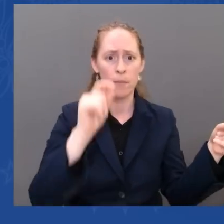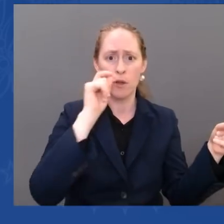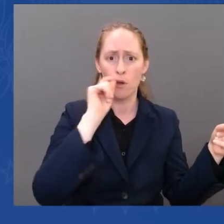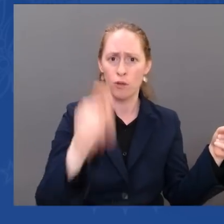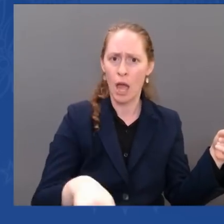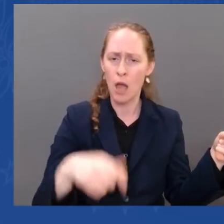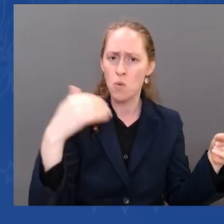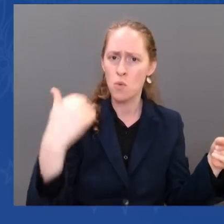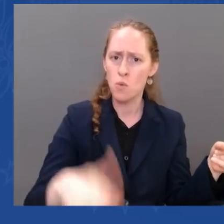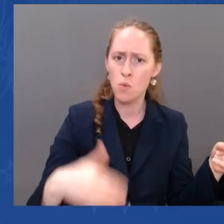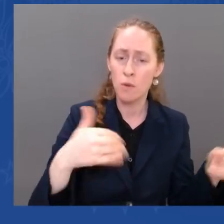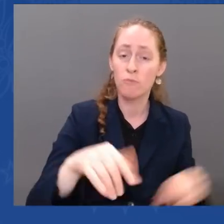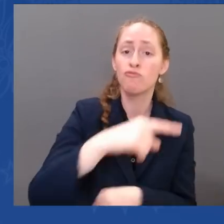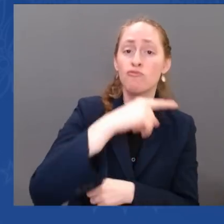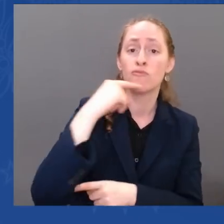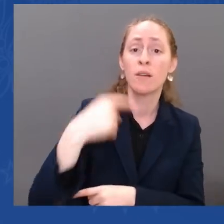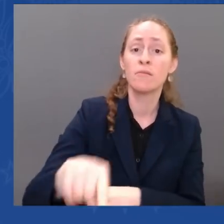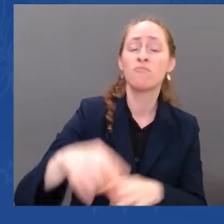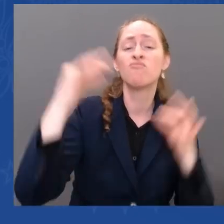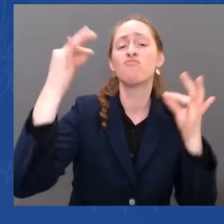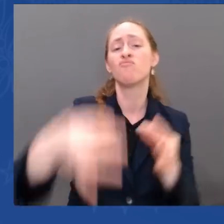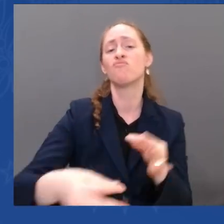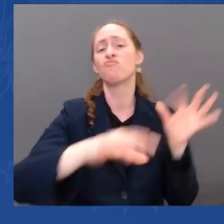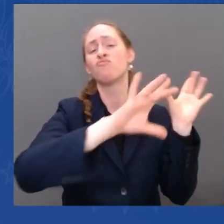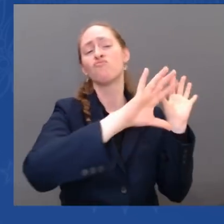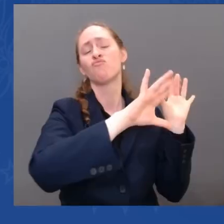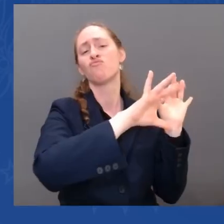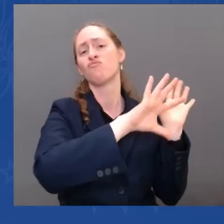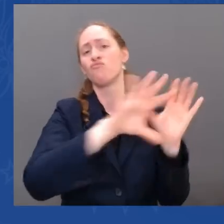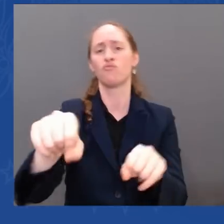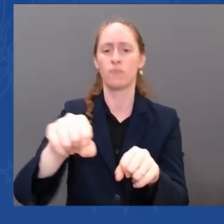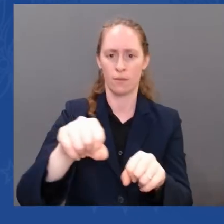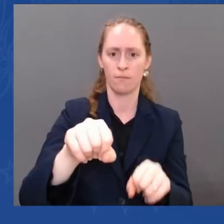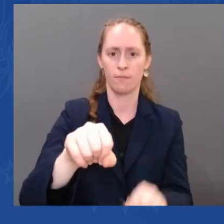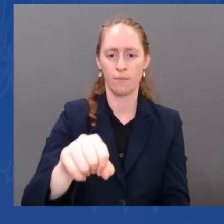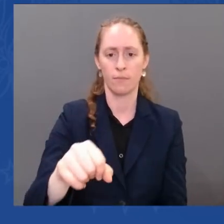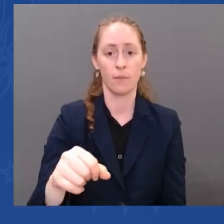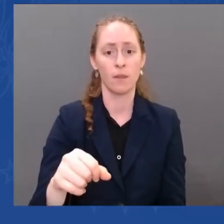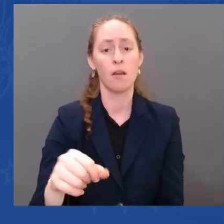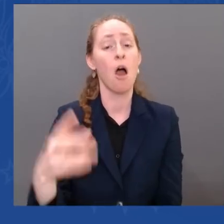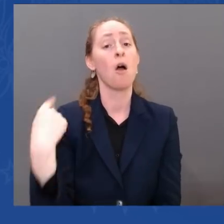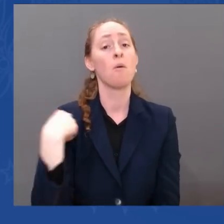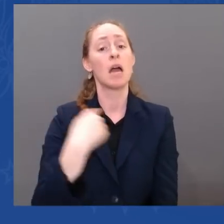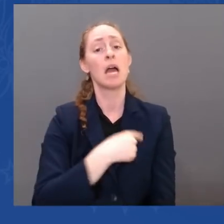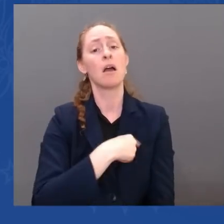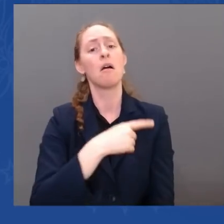that maps cannot be redrawn by force -- is unfortunately no longer the case.